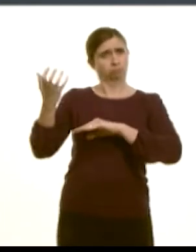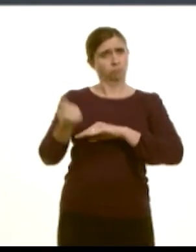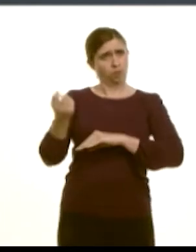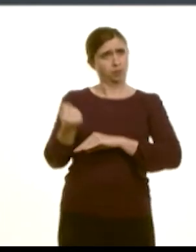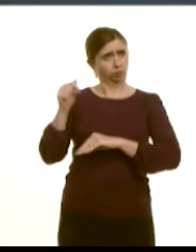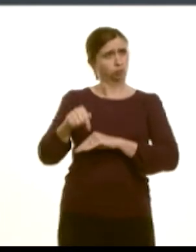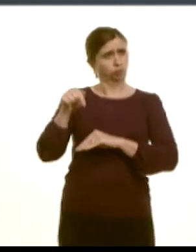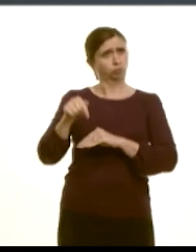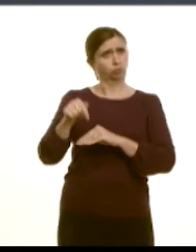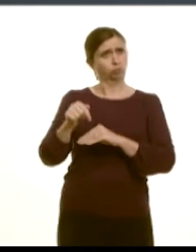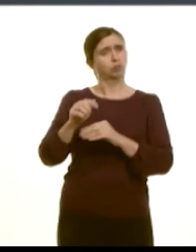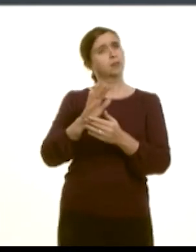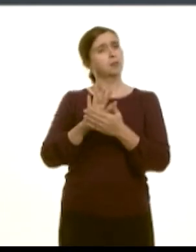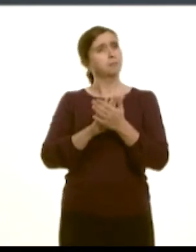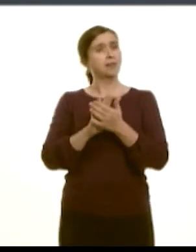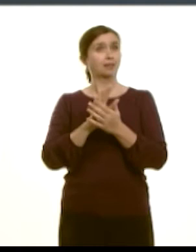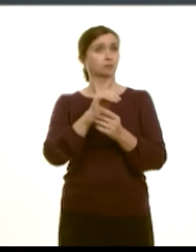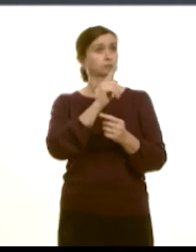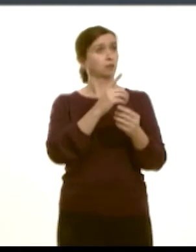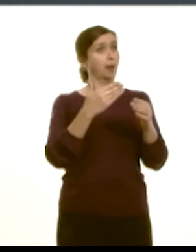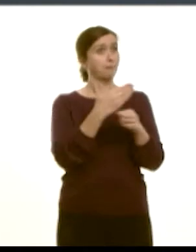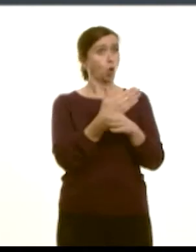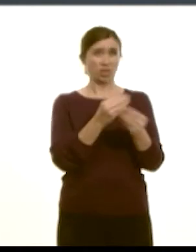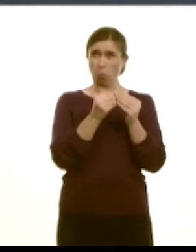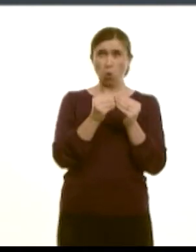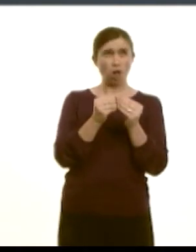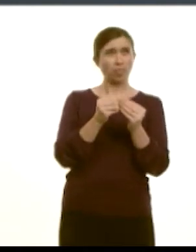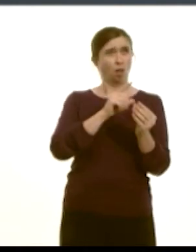realised, and that employers have much to gain in terms of better staff retention and